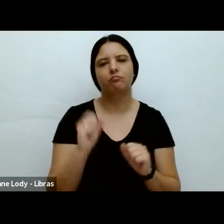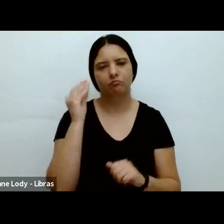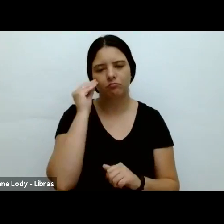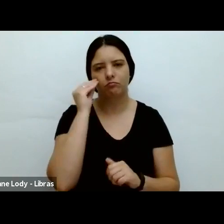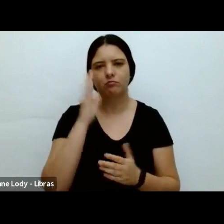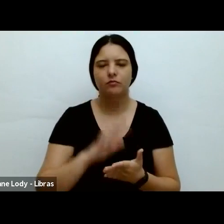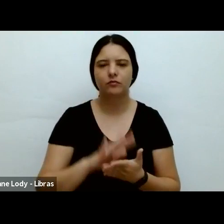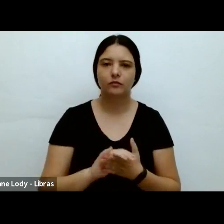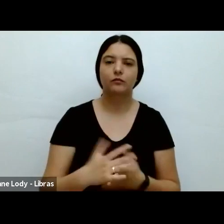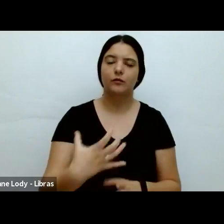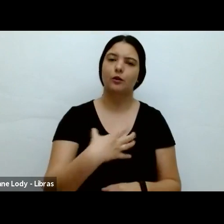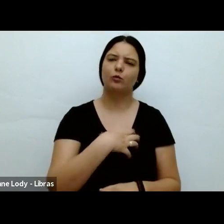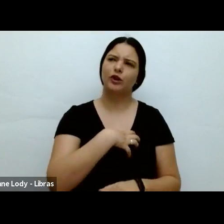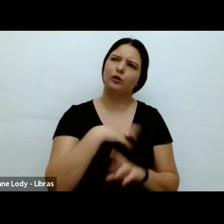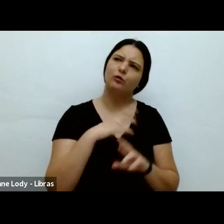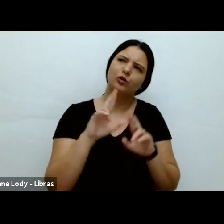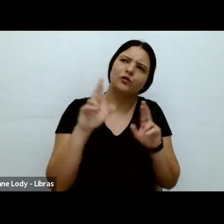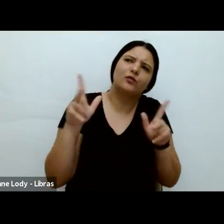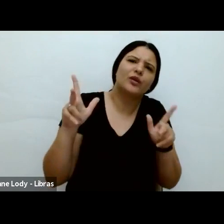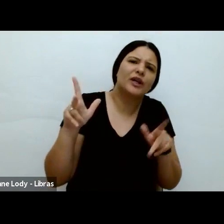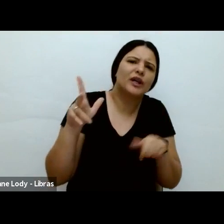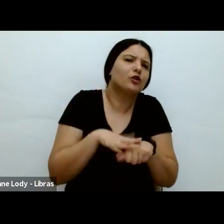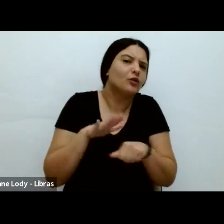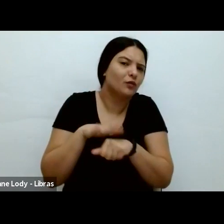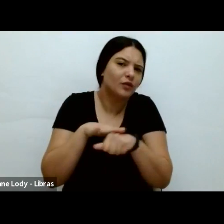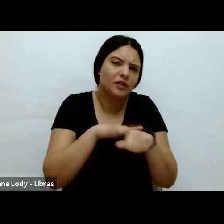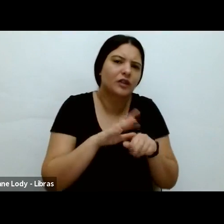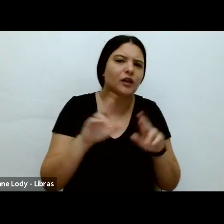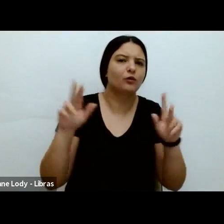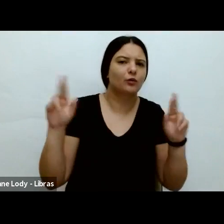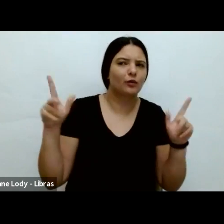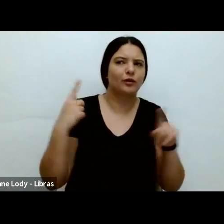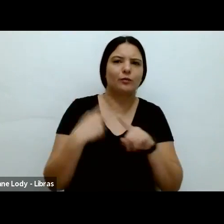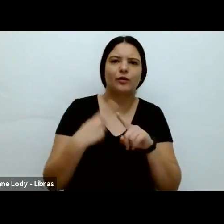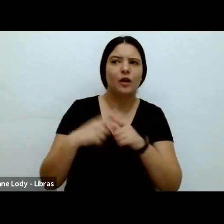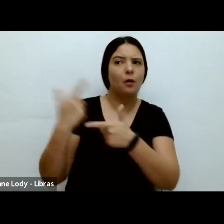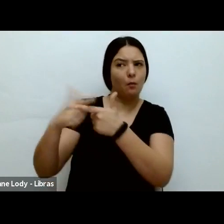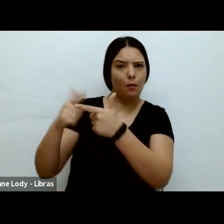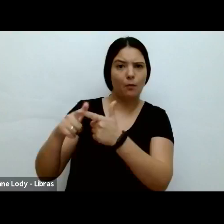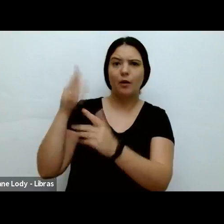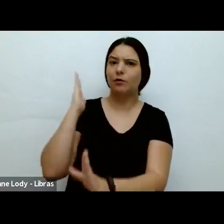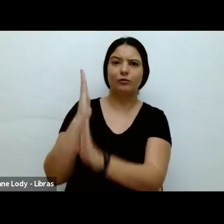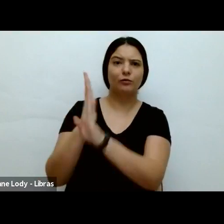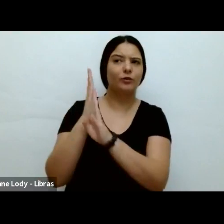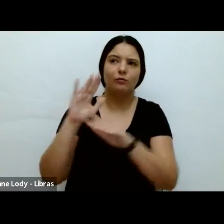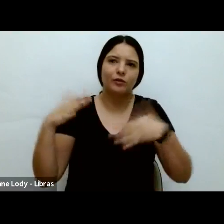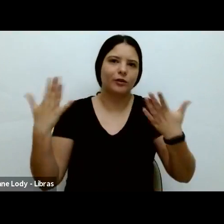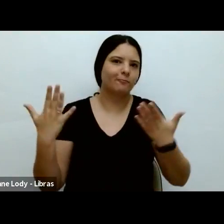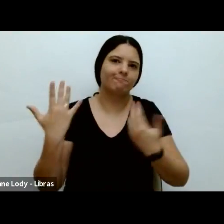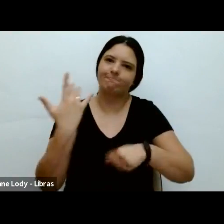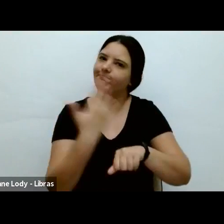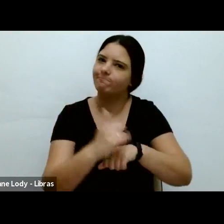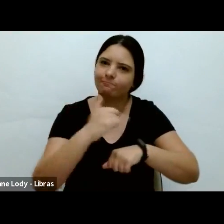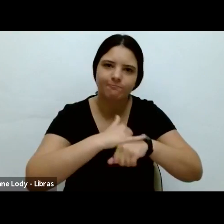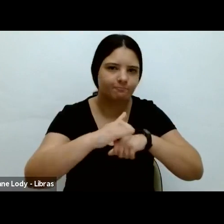alternative way or doing alternative way or doing things. gs in business in business. lead